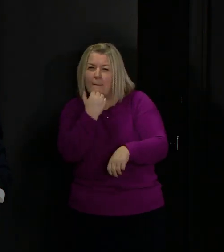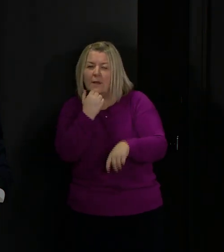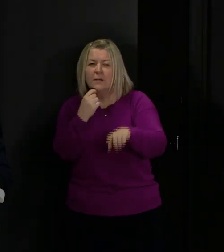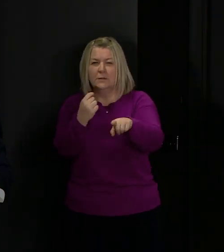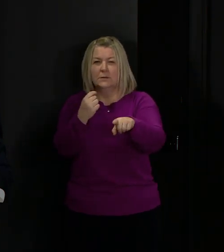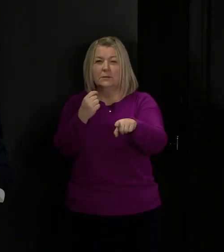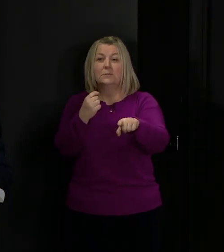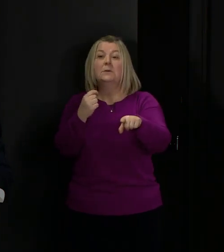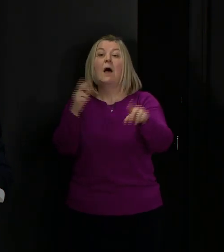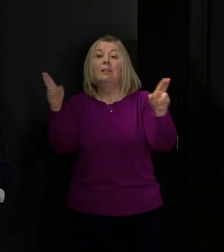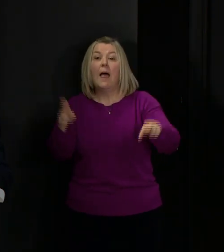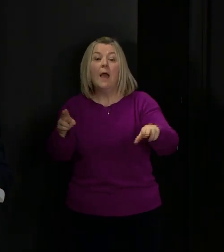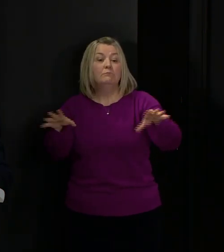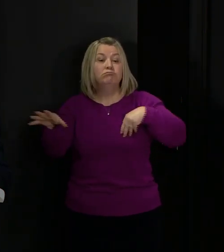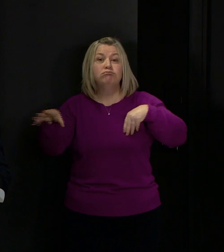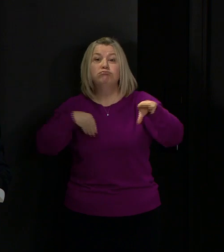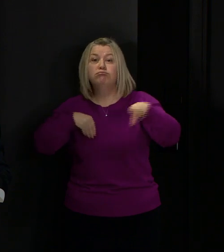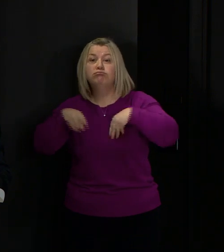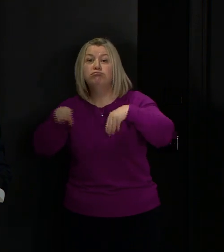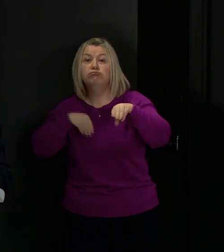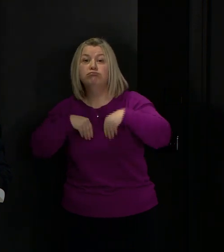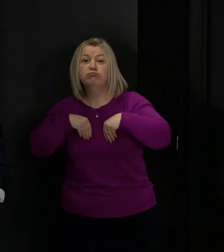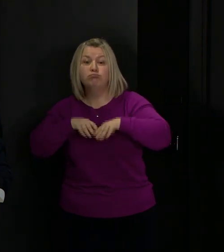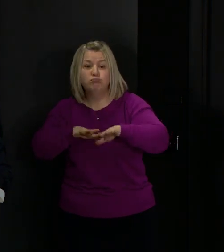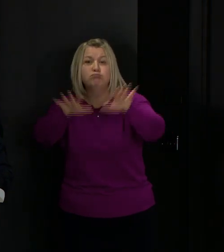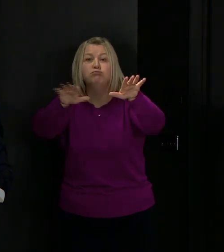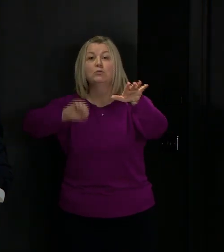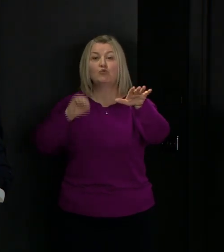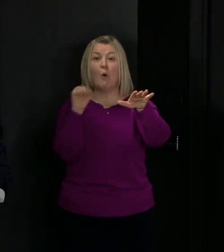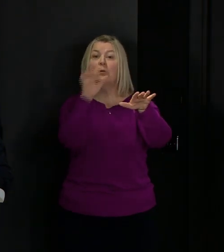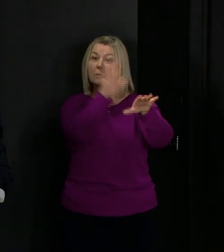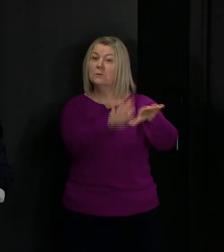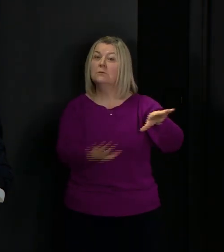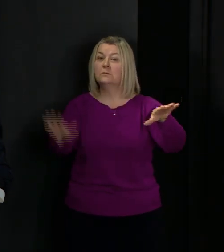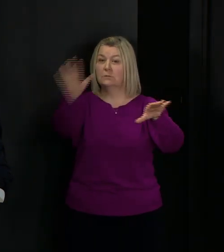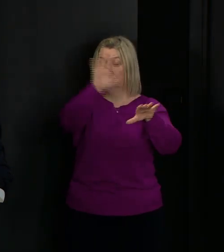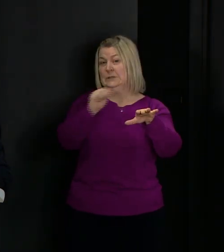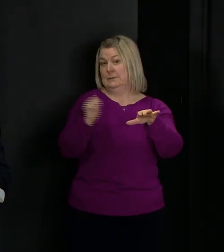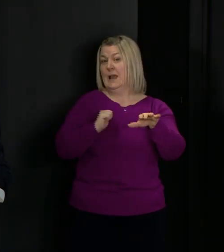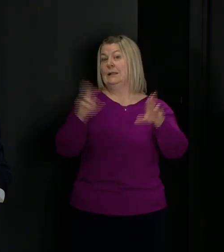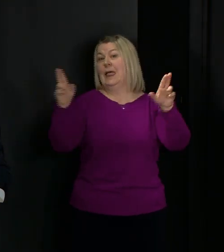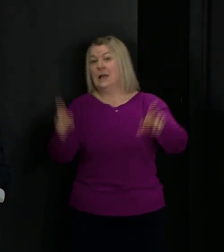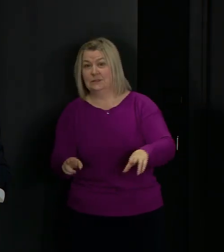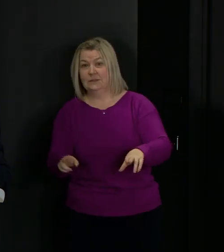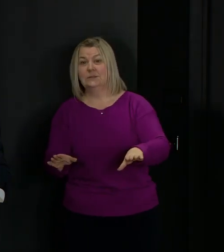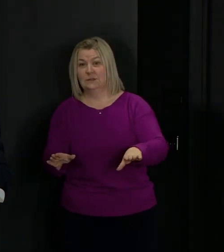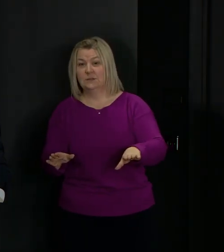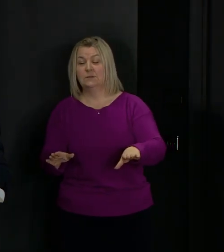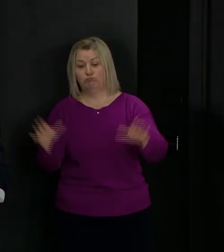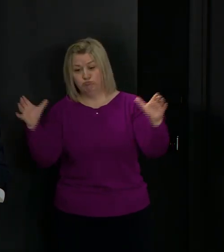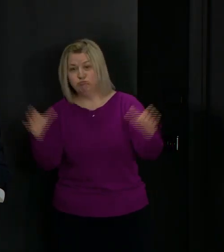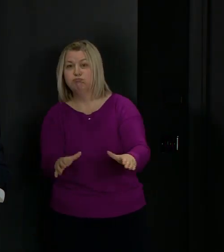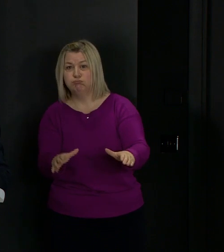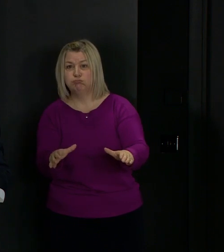contract Covid-19 over the coming days, weeks, and months, and it's only by just scrupulous